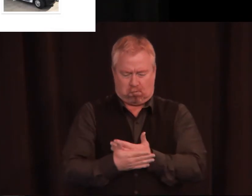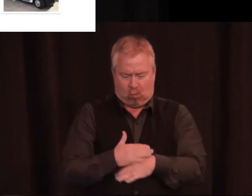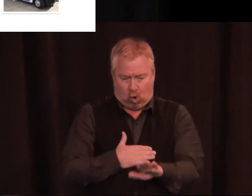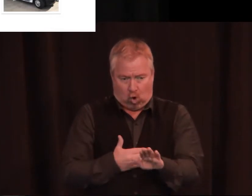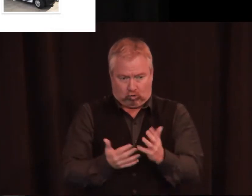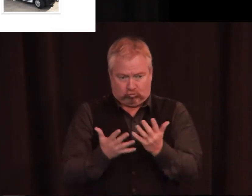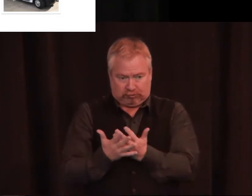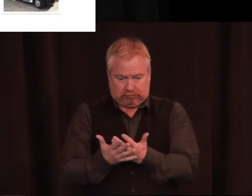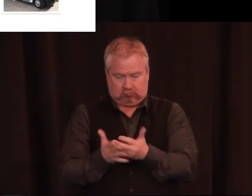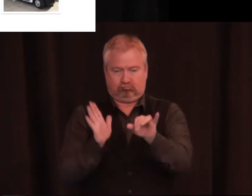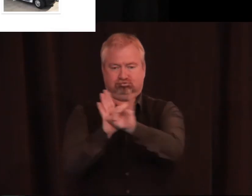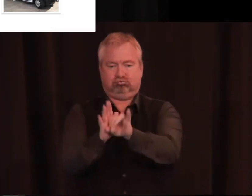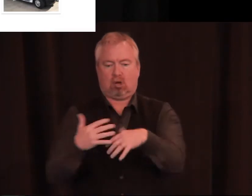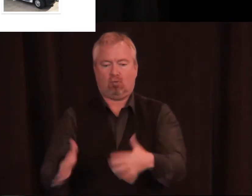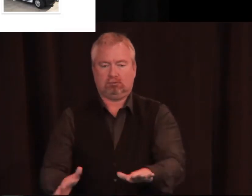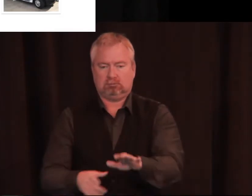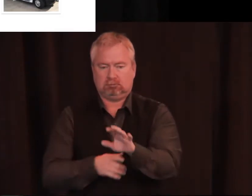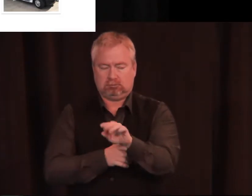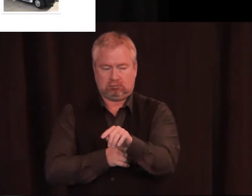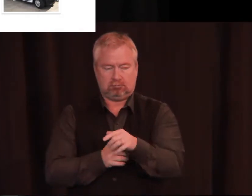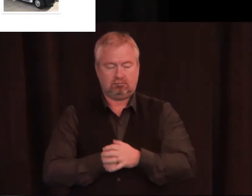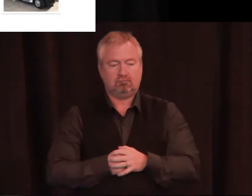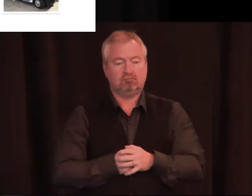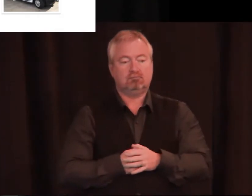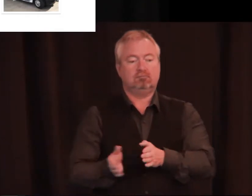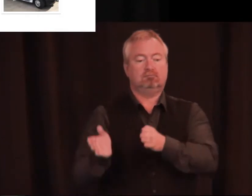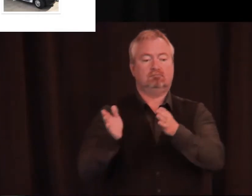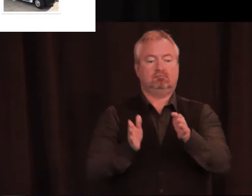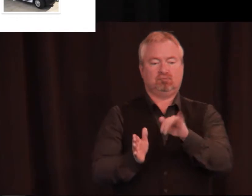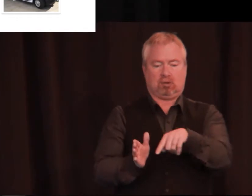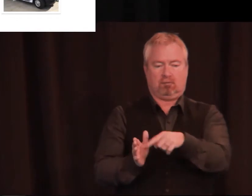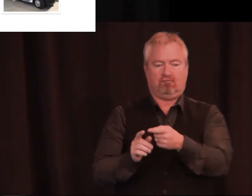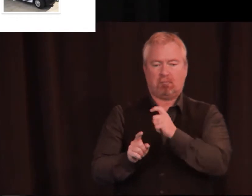We had a typical hearing group that was our comparison group.